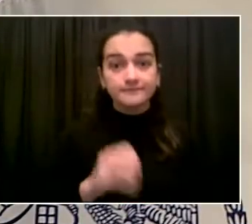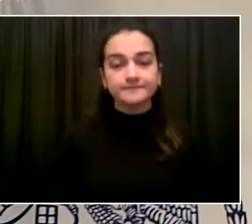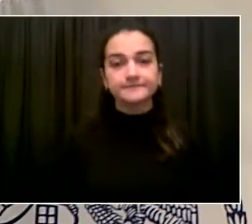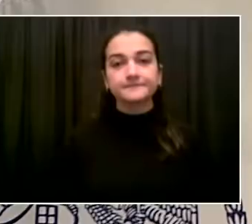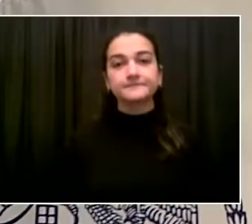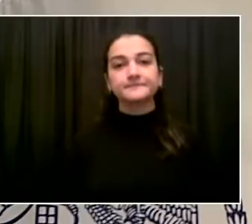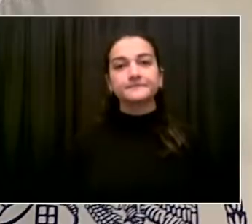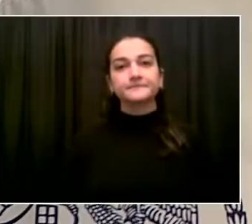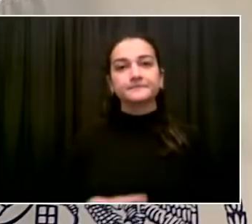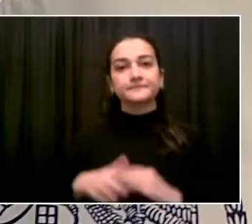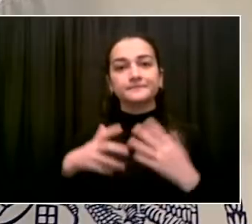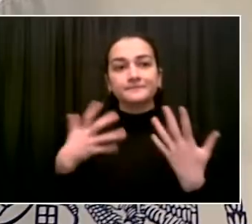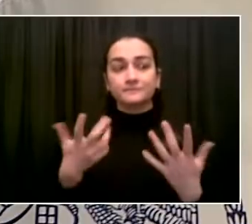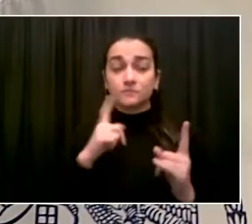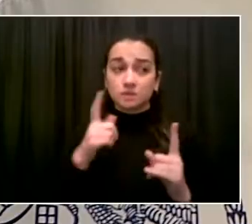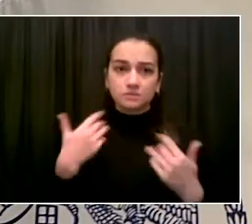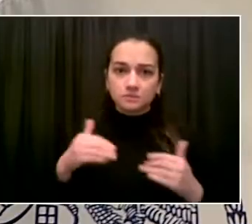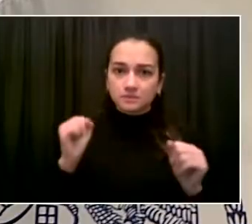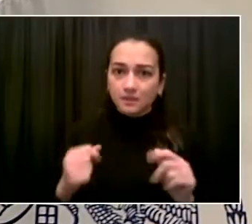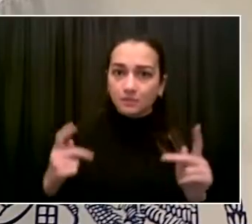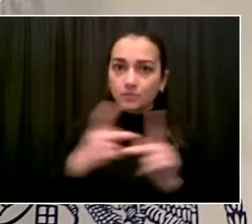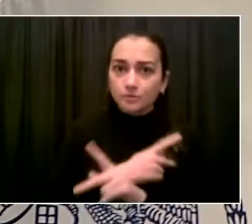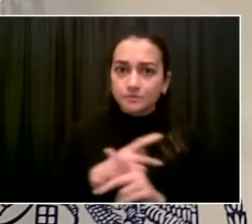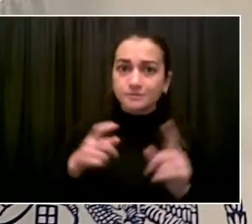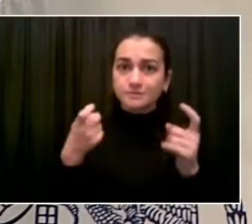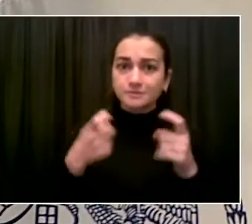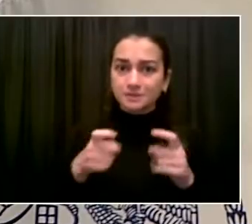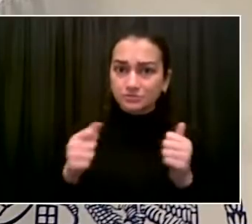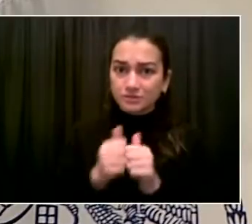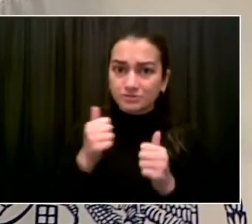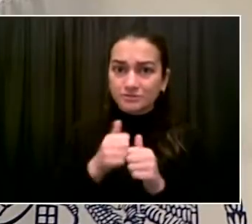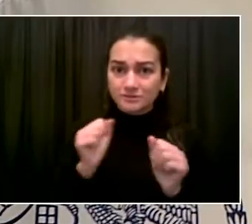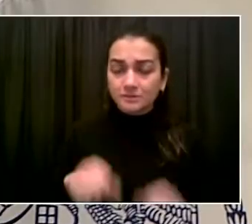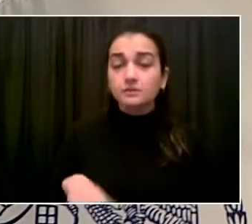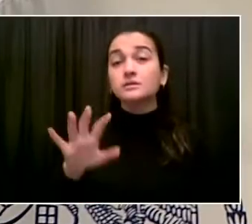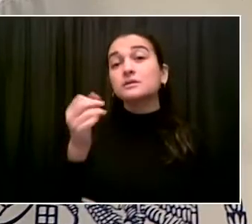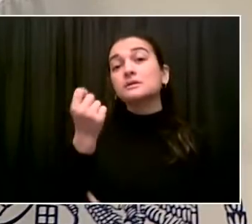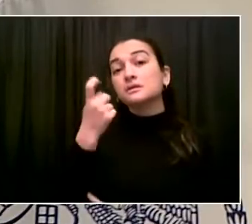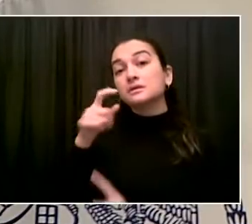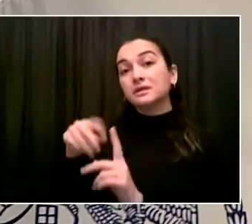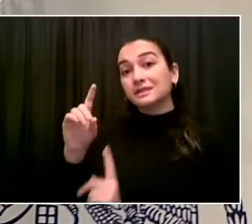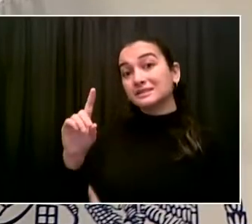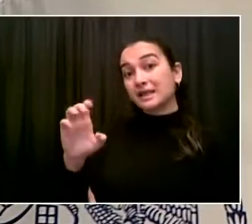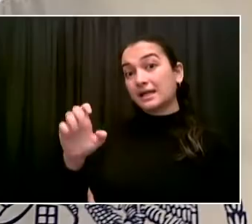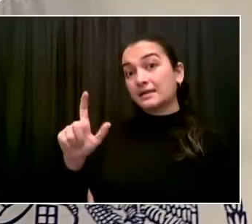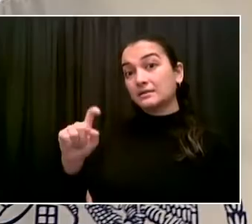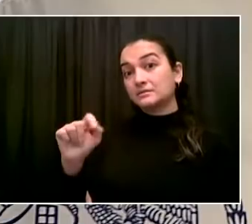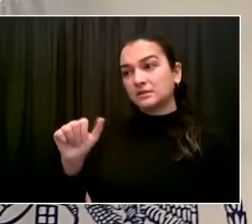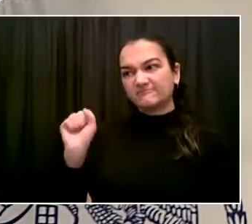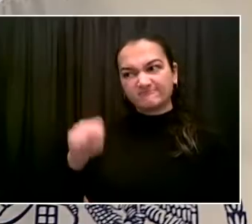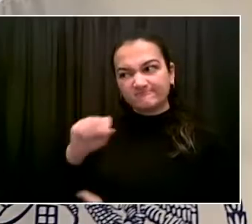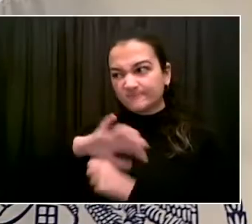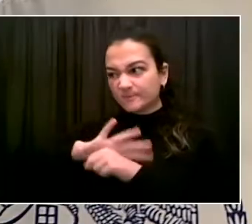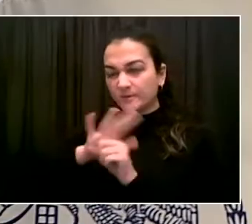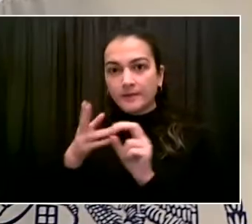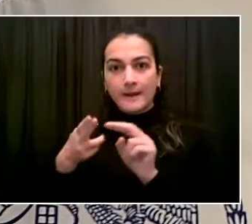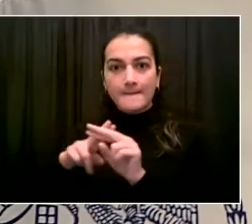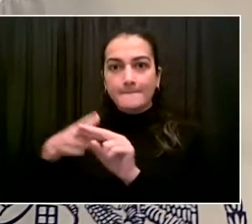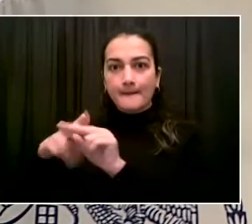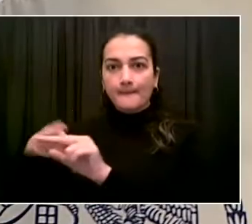THESE ARE MAJOR THREATS LOOMING AND WE SEE IT